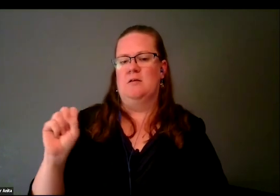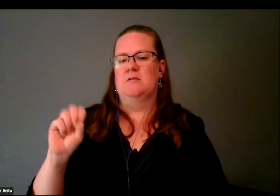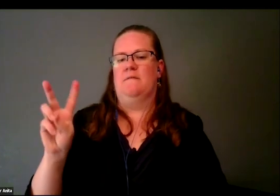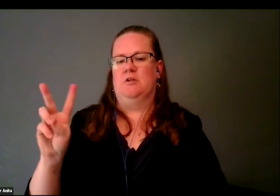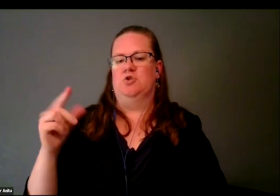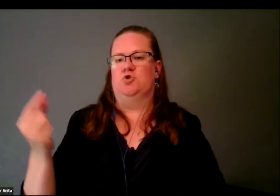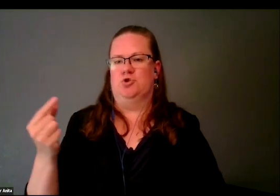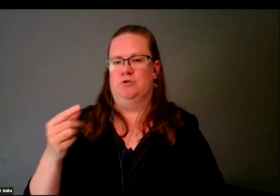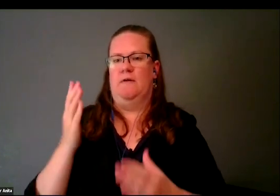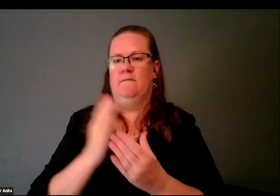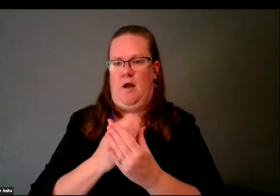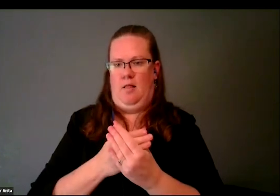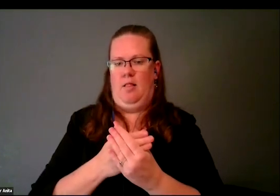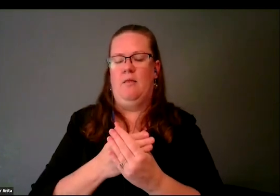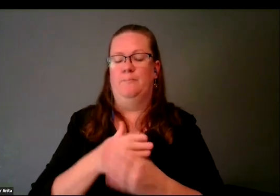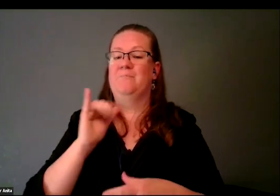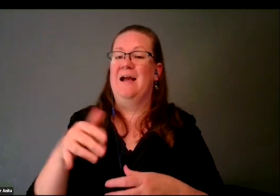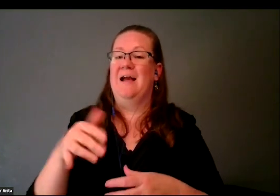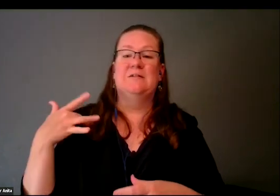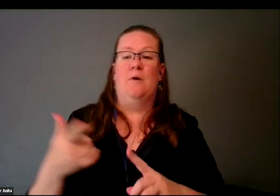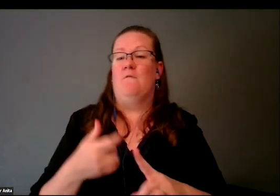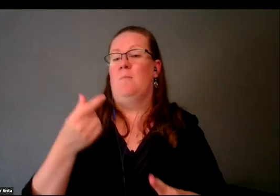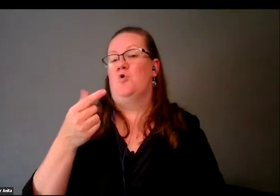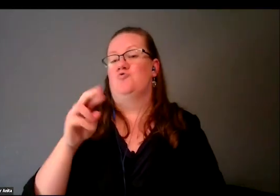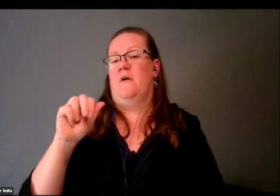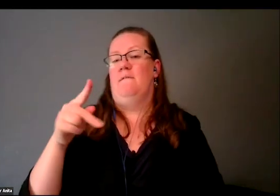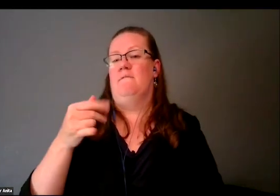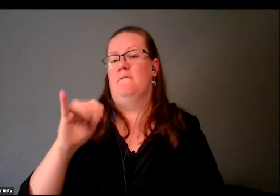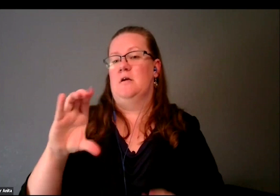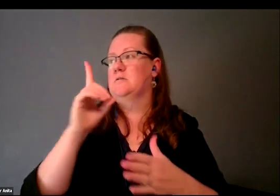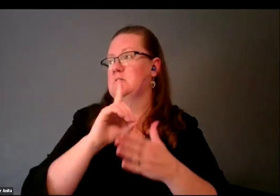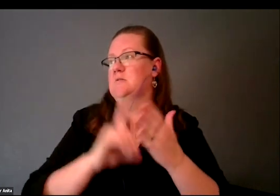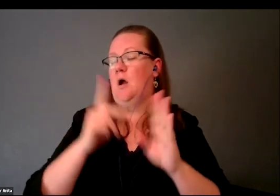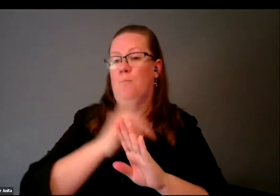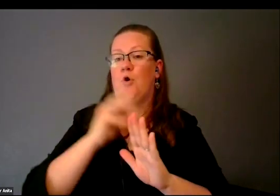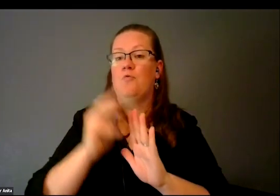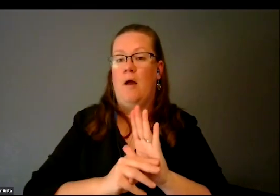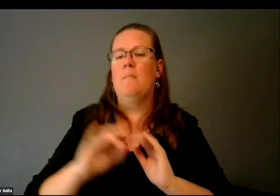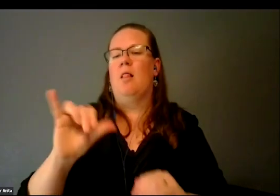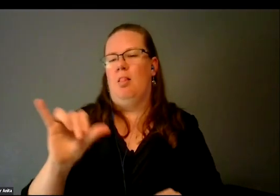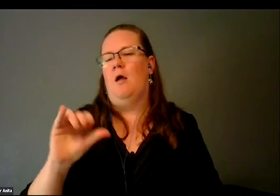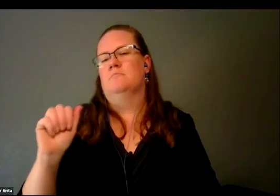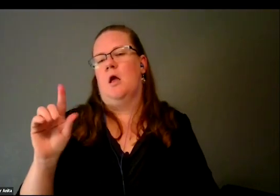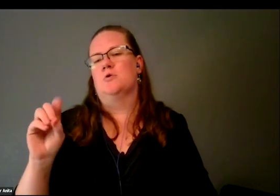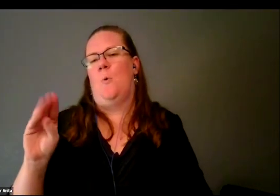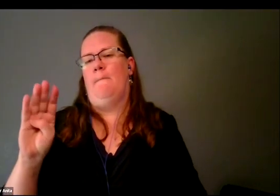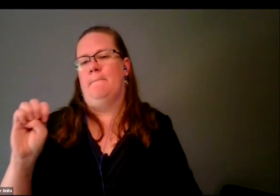Those are common from graphic design programs like Adobe Illustrator. I think initially I was worried that this approach